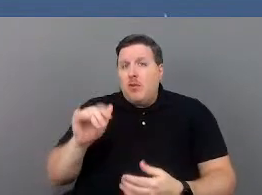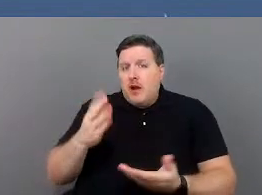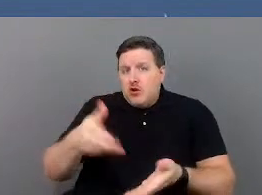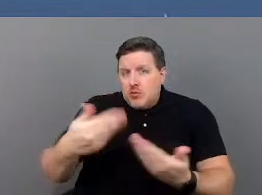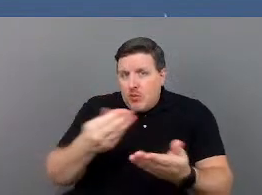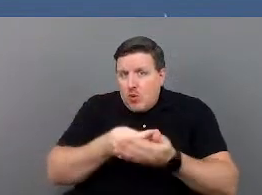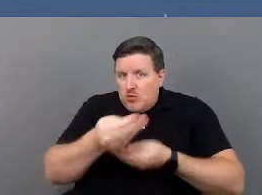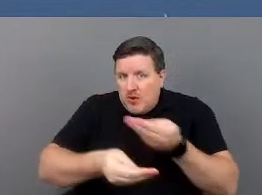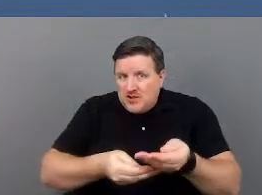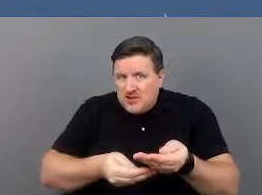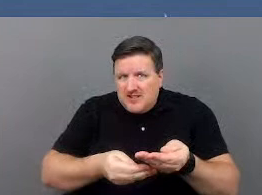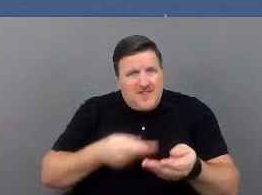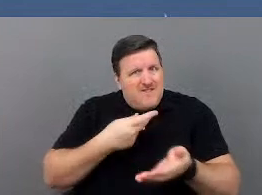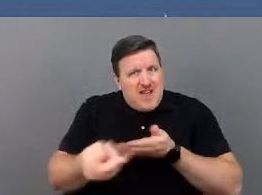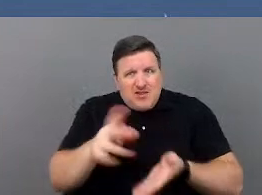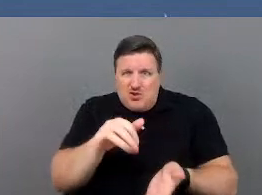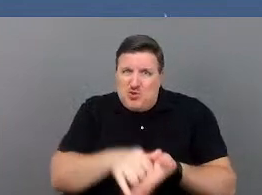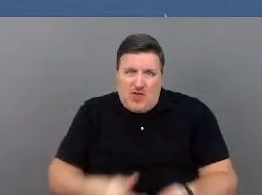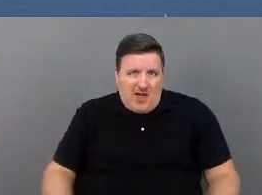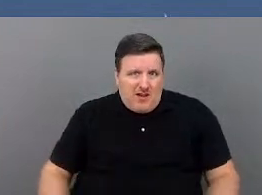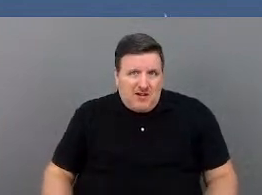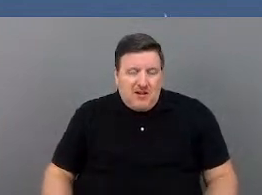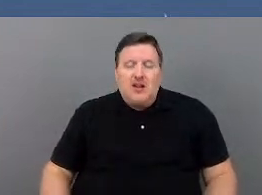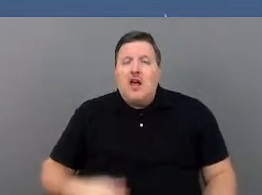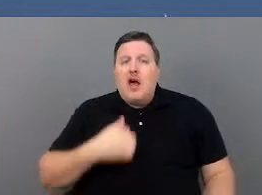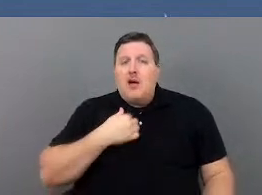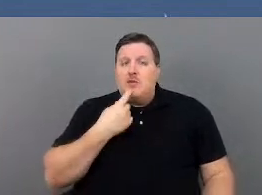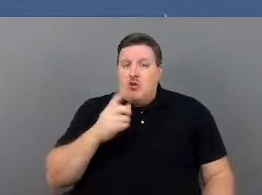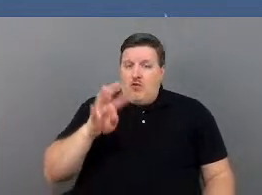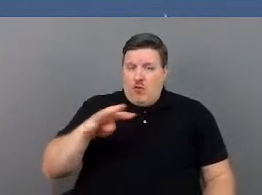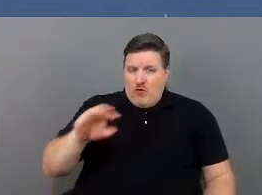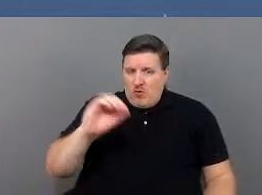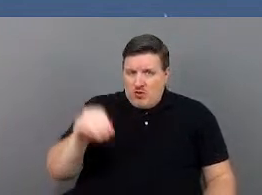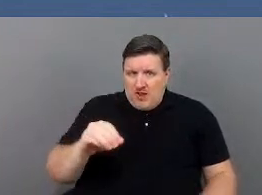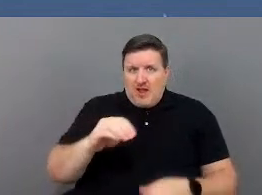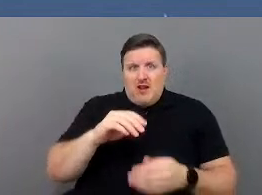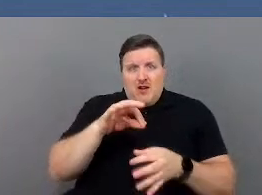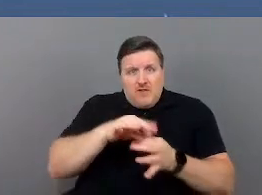I'M PART OF THE 44% OF VOTERS, INCLUDING SO MANY OF THE OTHER SPEAKERS HERE TONIGHT, THAT